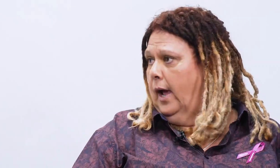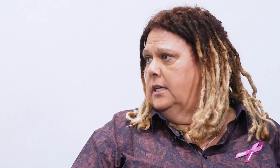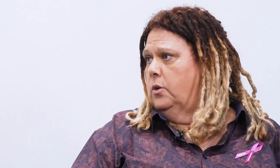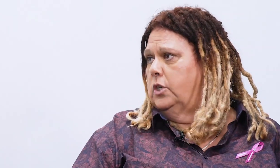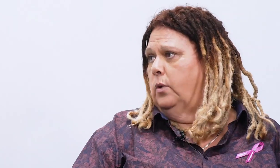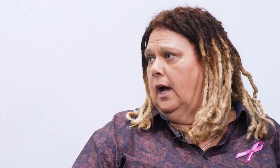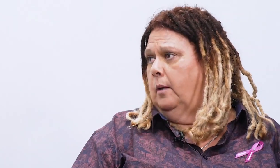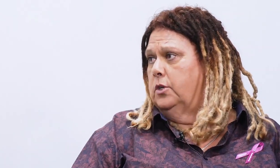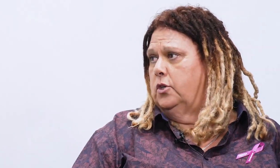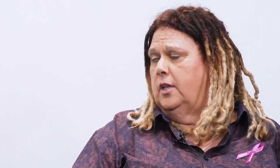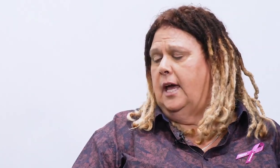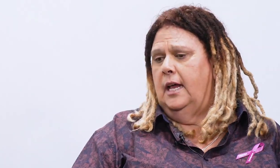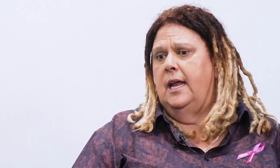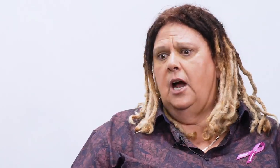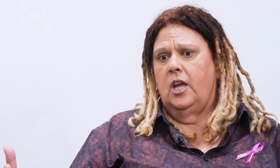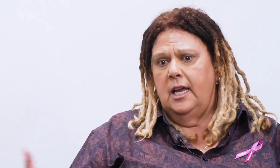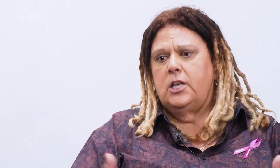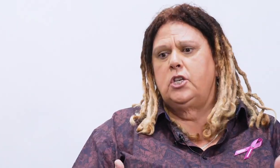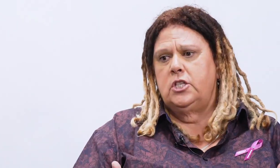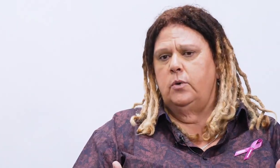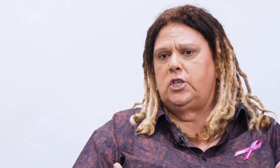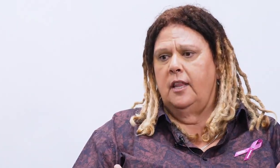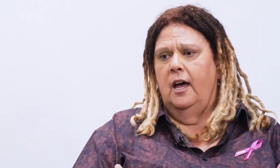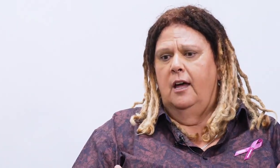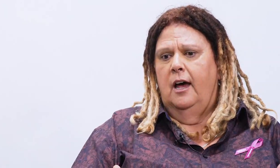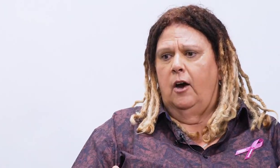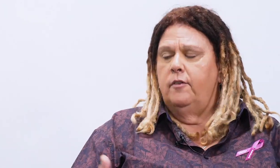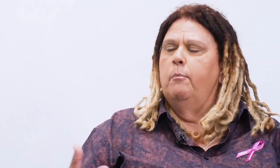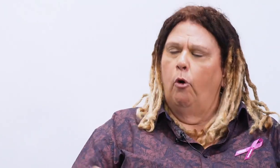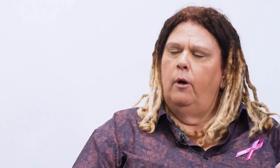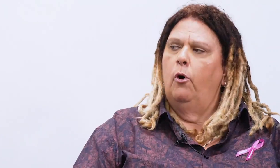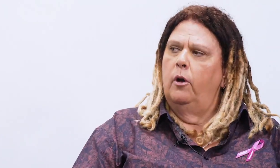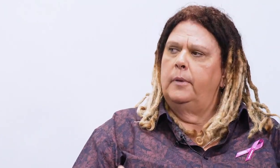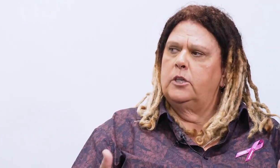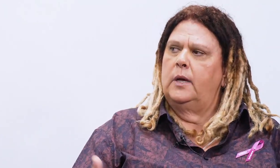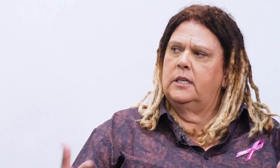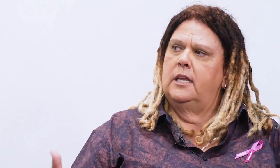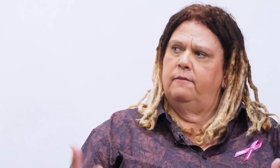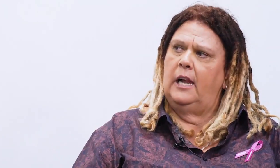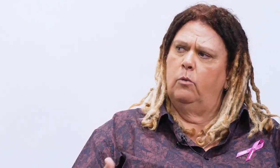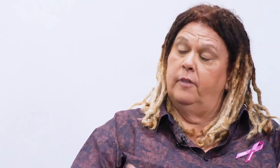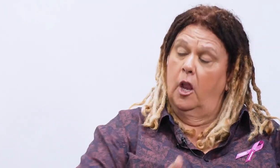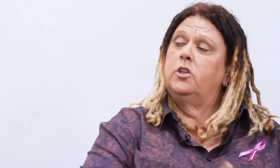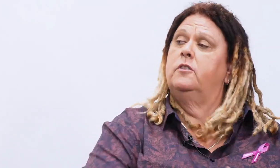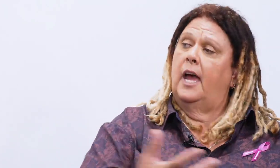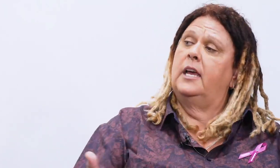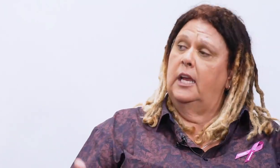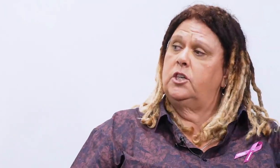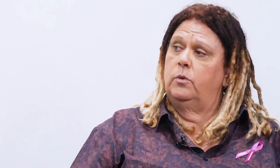different ways to which we are able to do that. And now connections to each other are even more important because we understand the value of the loss of that connection to